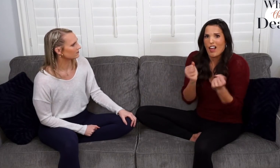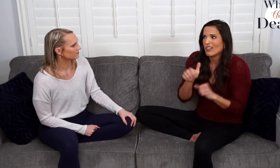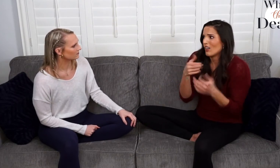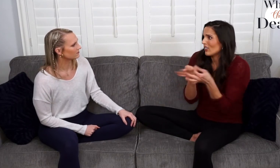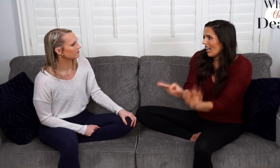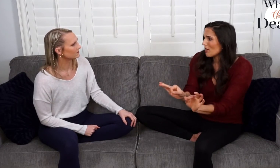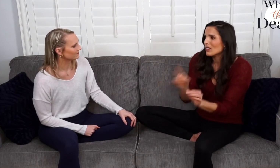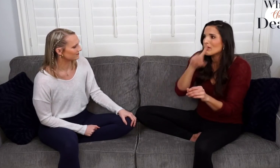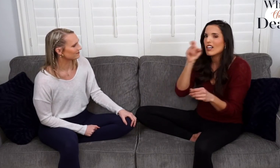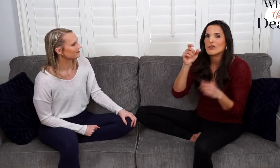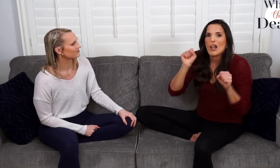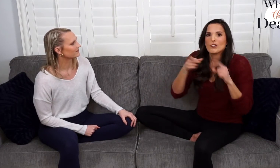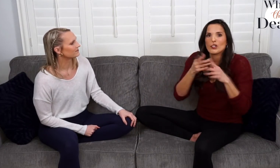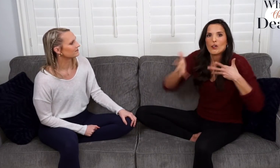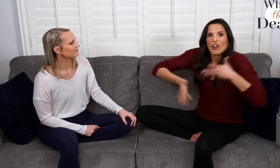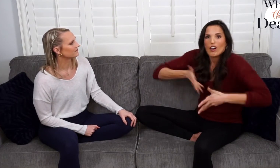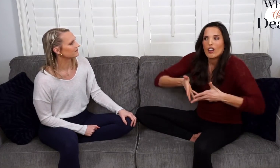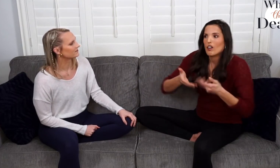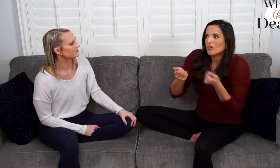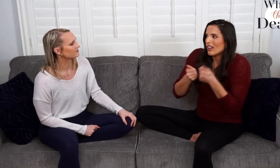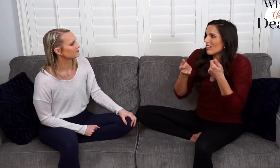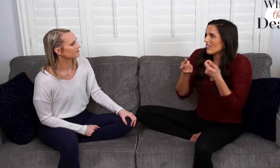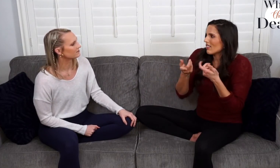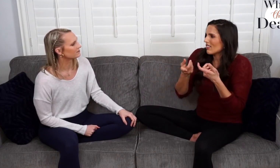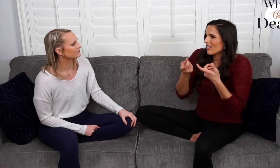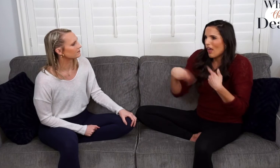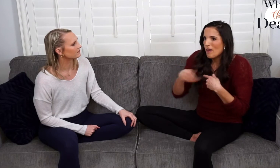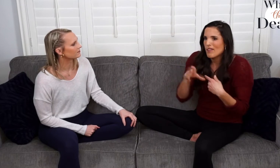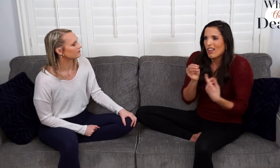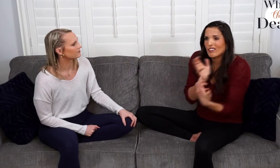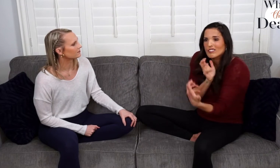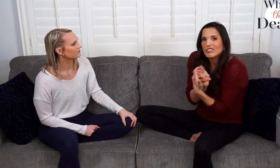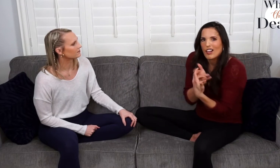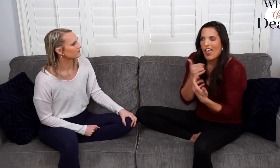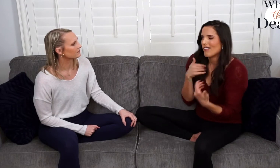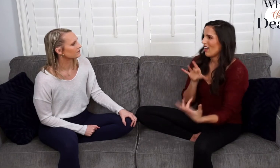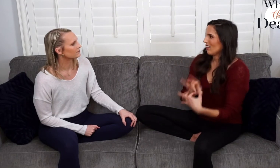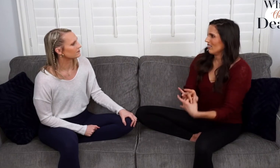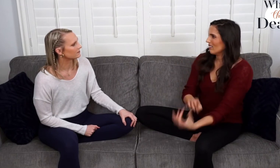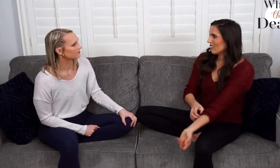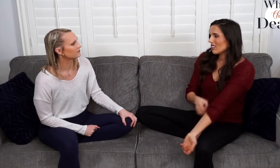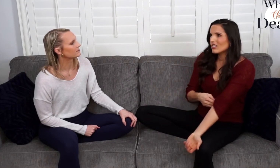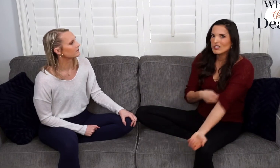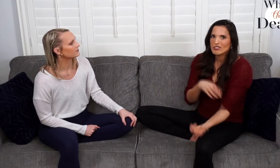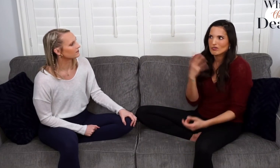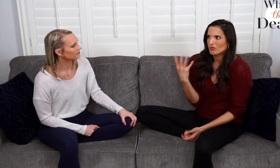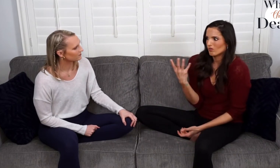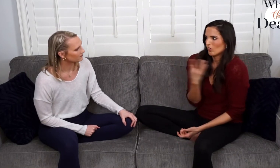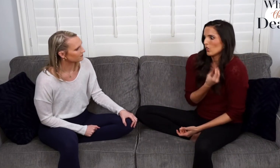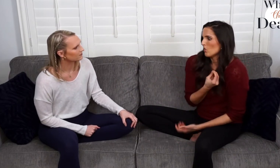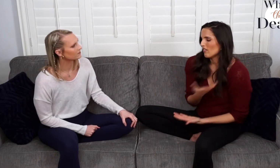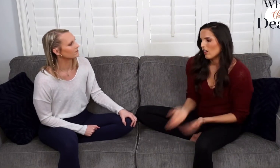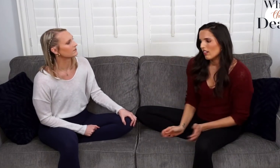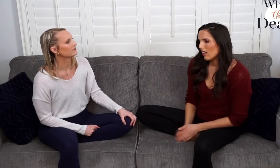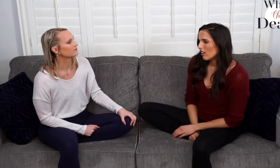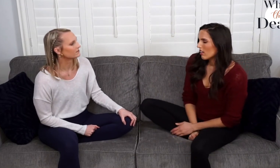we signed another language we were able to gesture and find that Bond. It was such a wonderful thing.